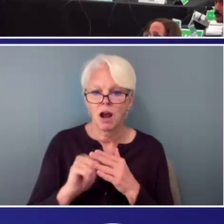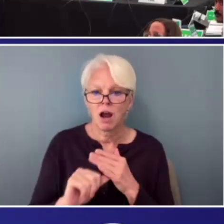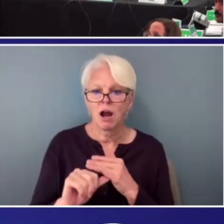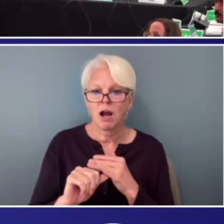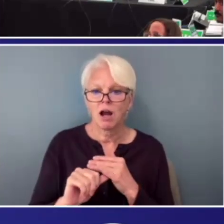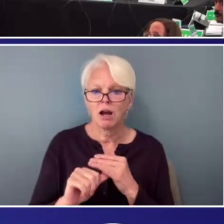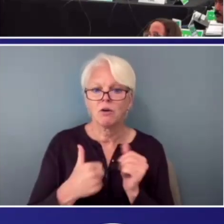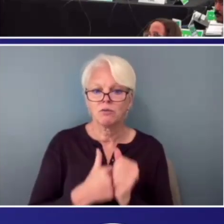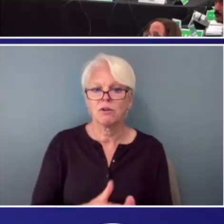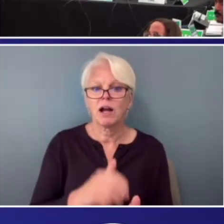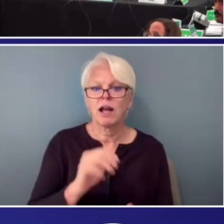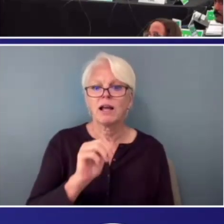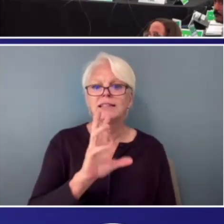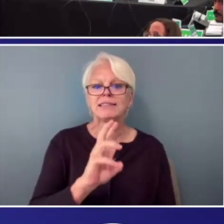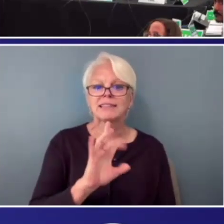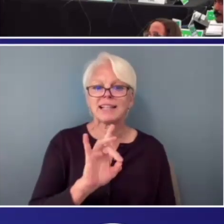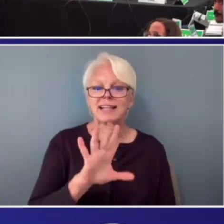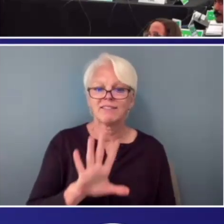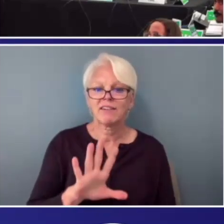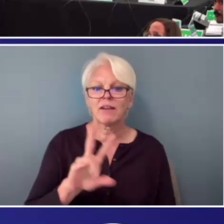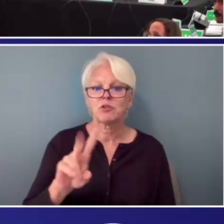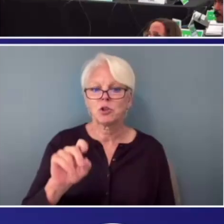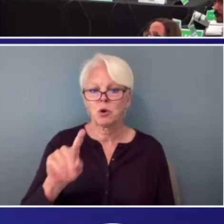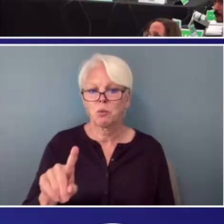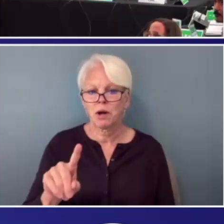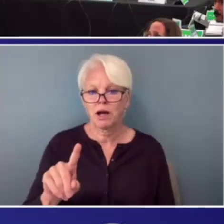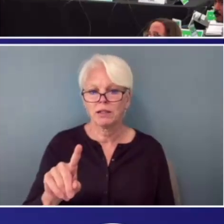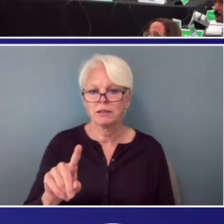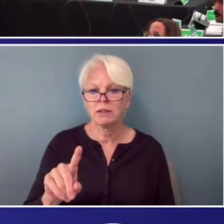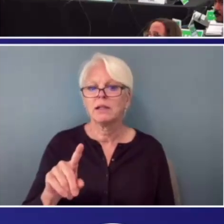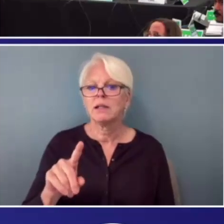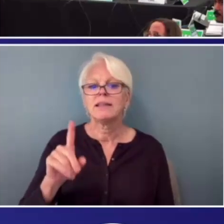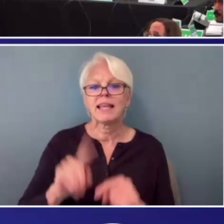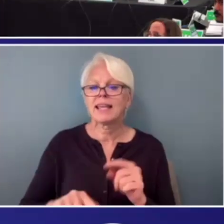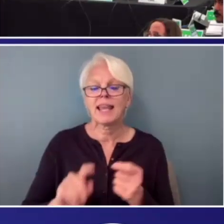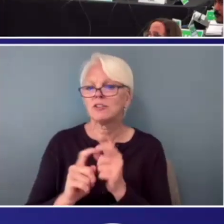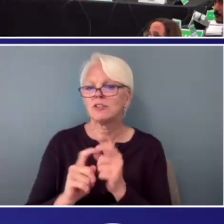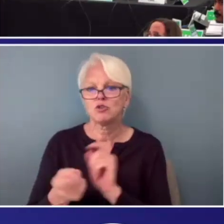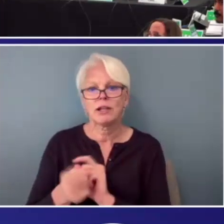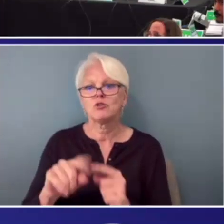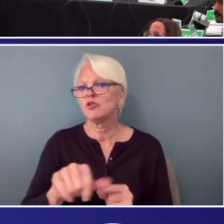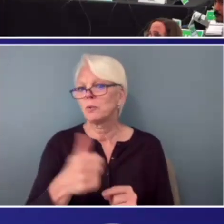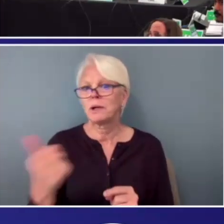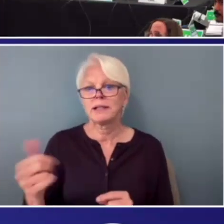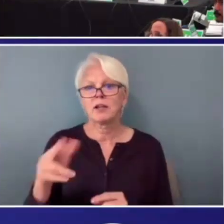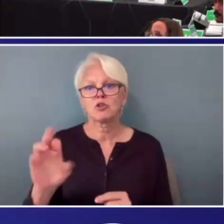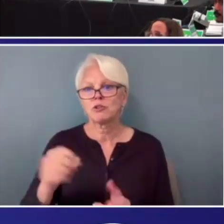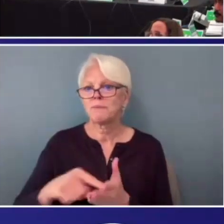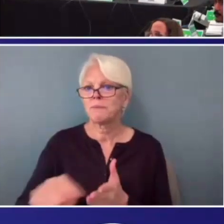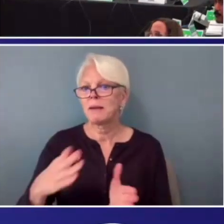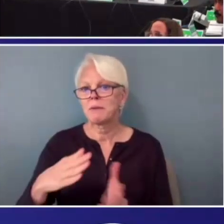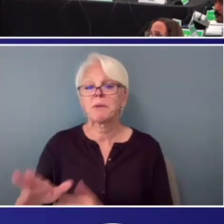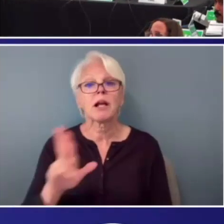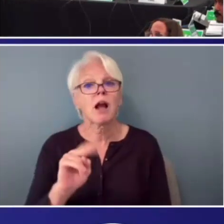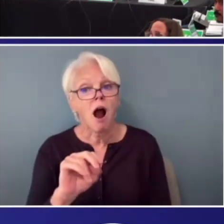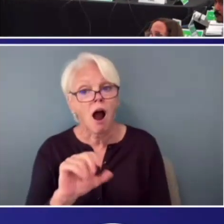one capital (A)(3), may not change to another repayment plan unless. Those three provisions didn't change.